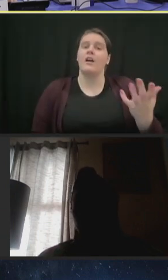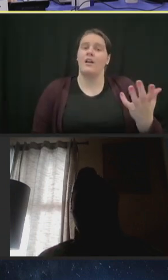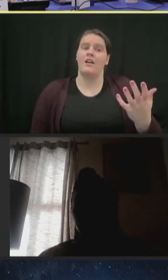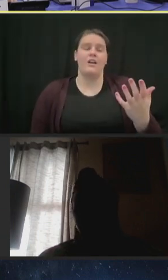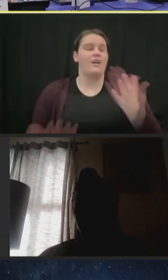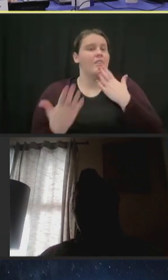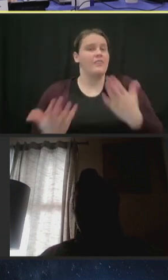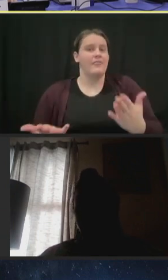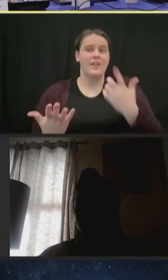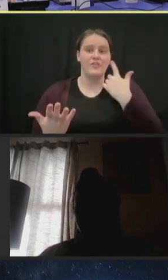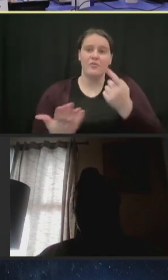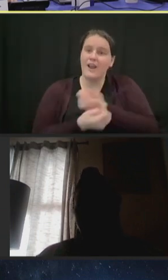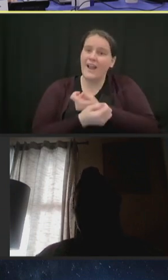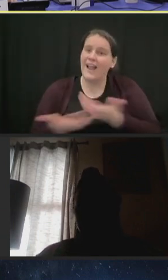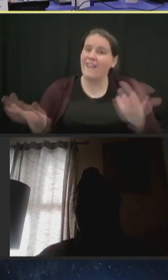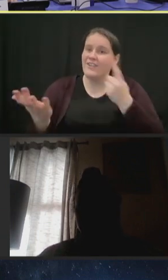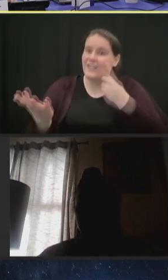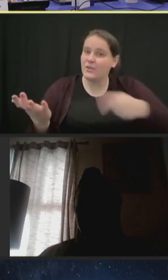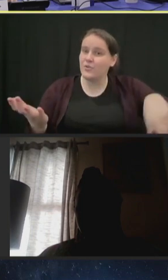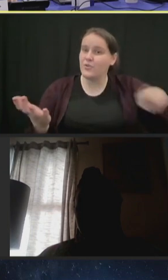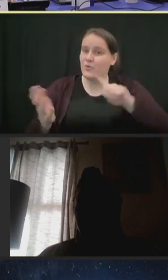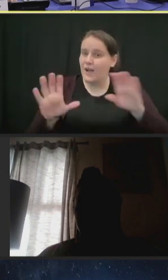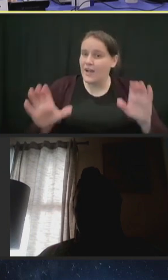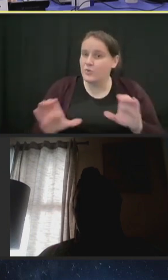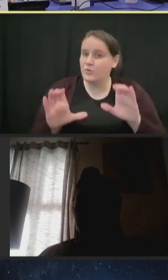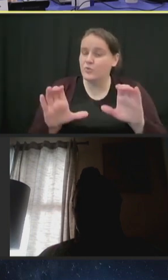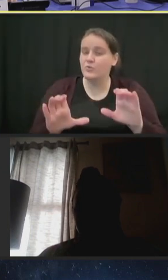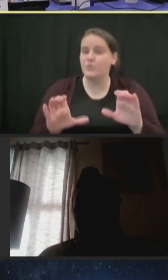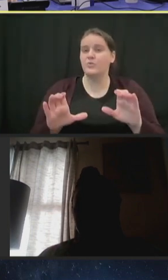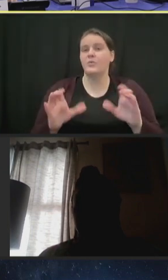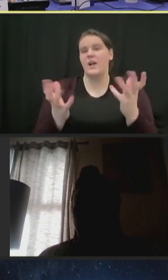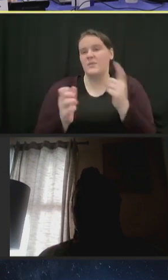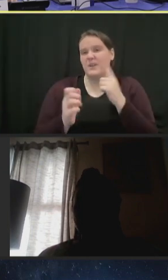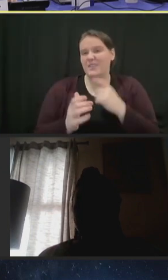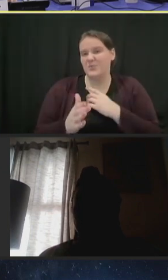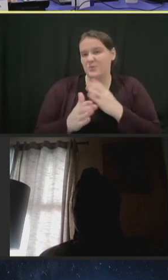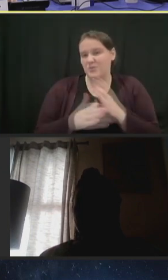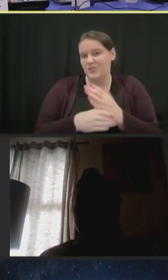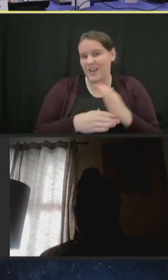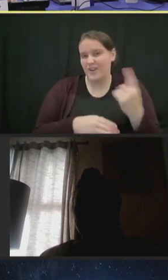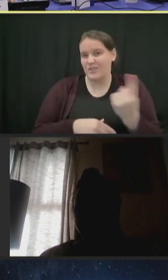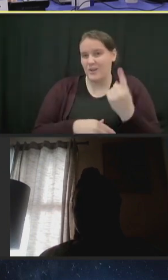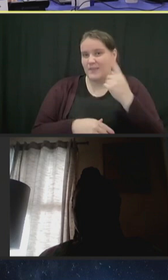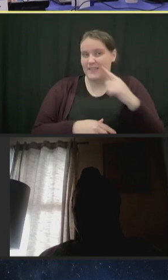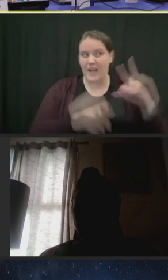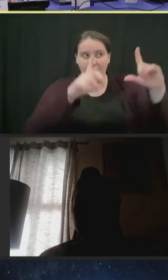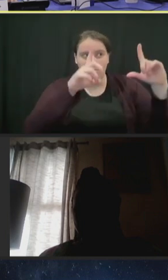And I thought I would share something that I took a picture of from a slide that we could all hear.